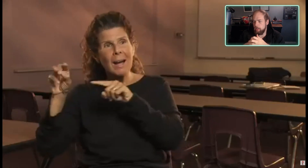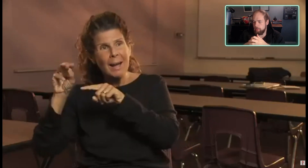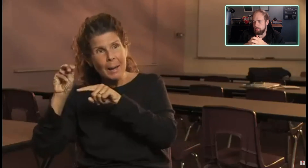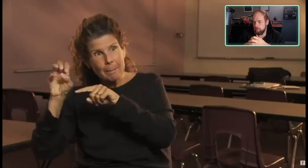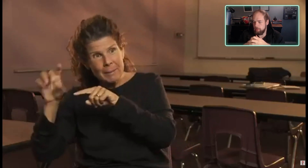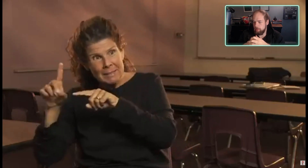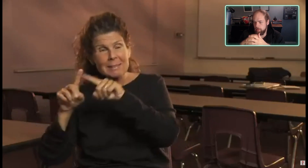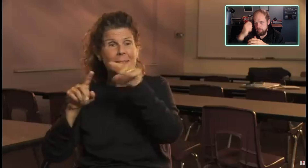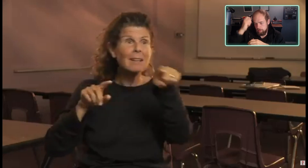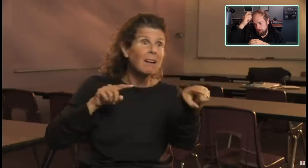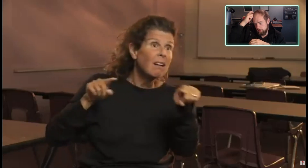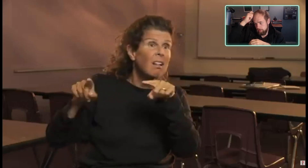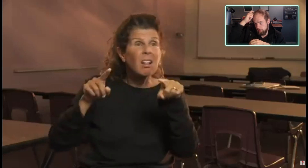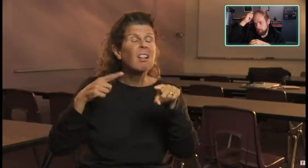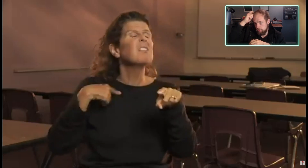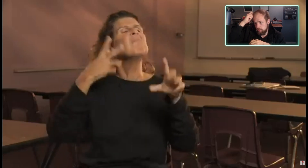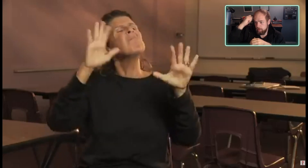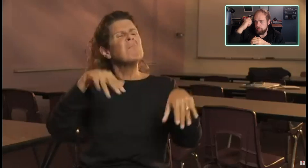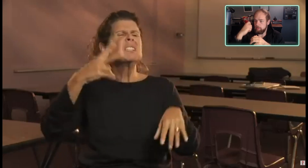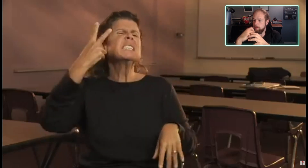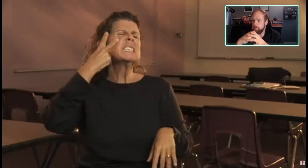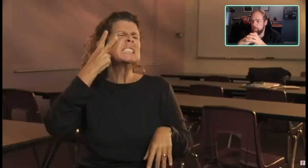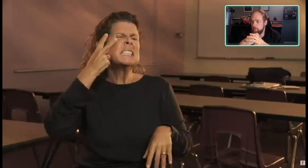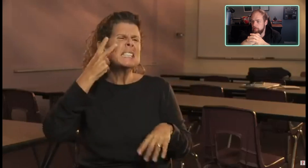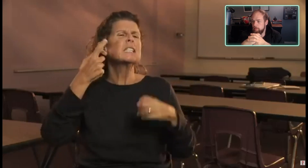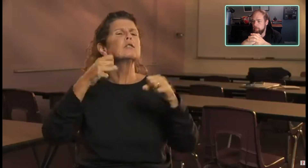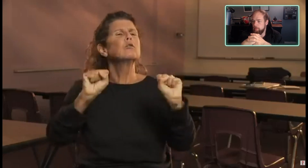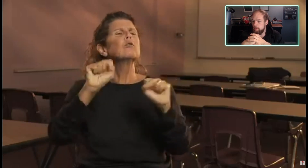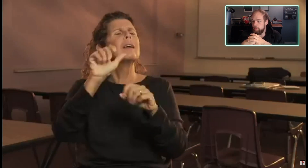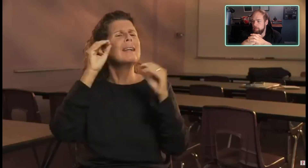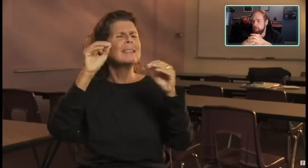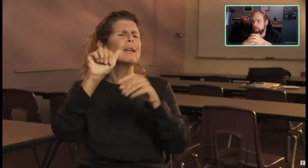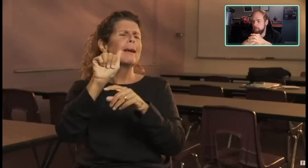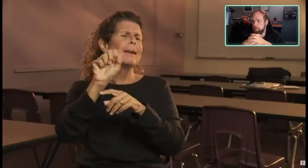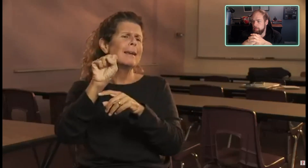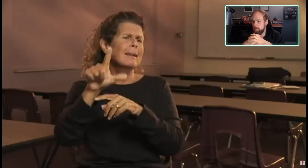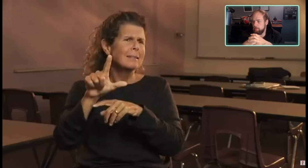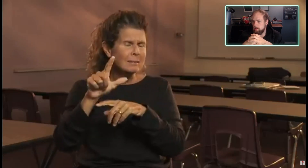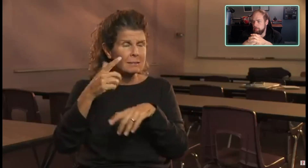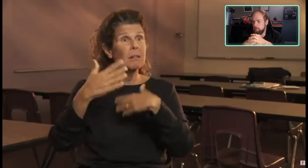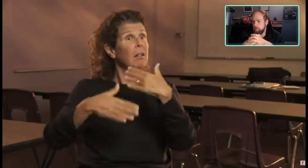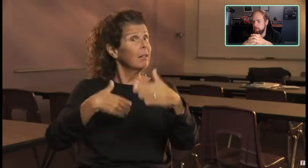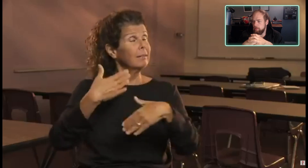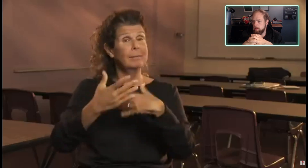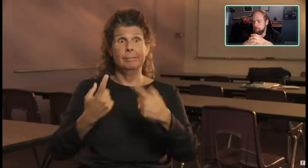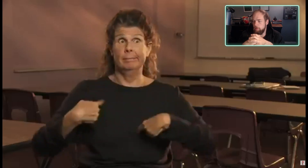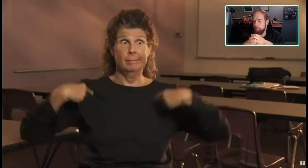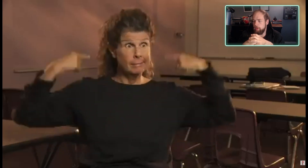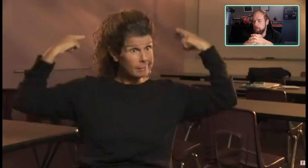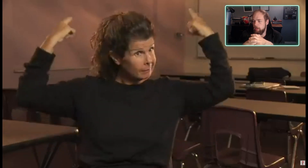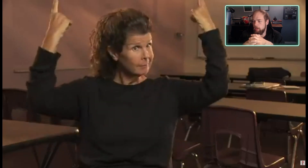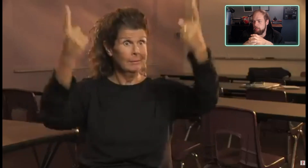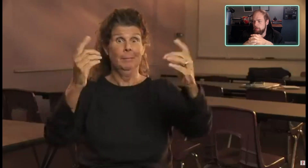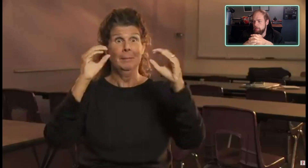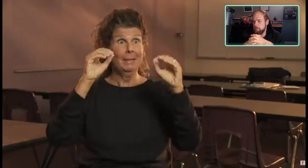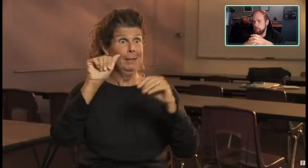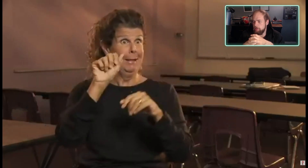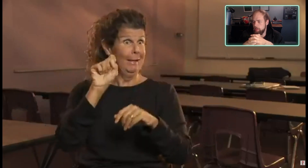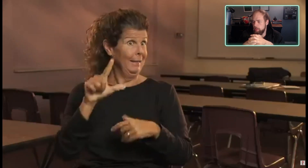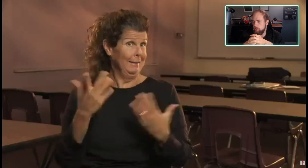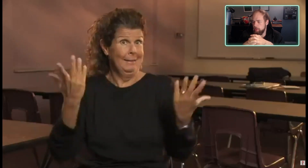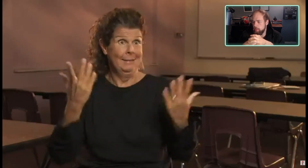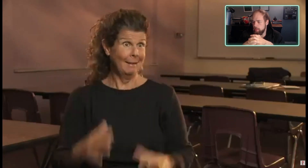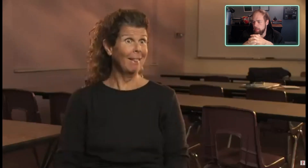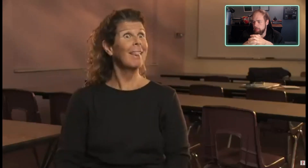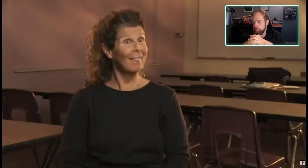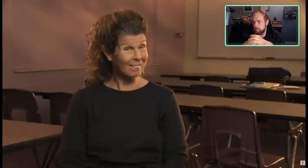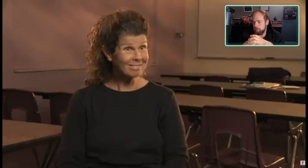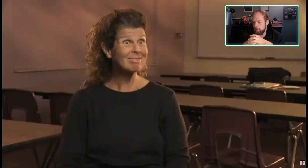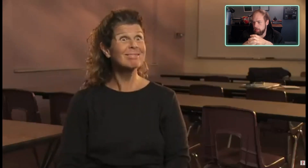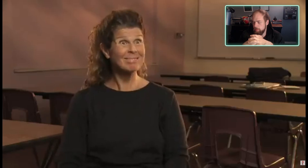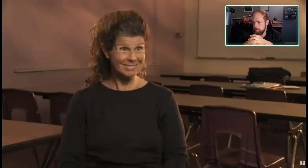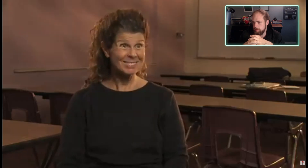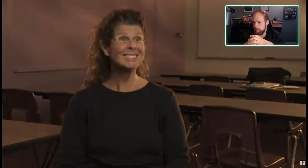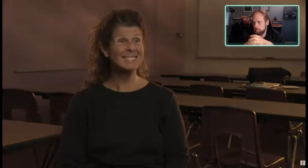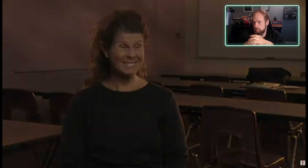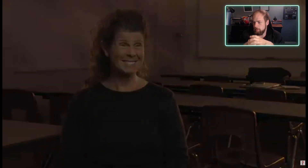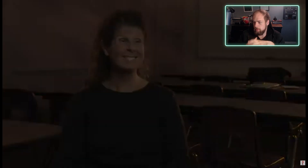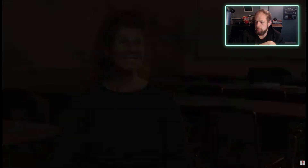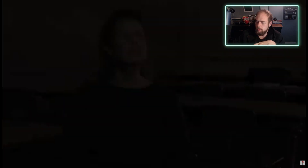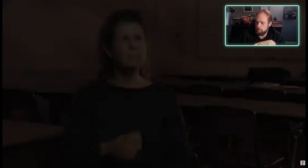back they wanted me to come back and see what it was like trying to teach ASL since then